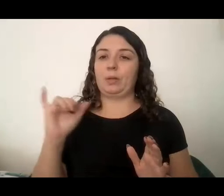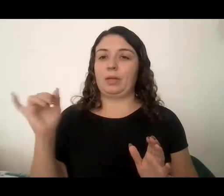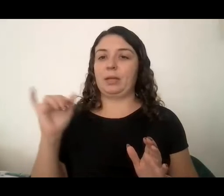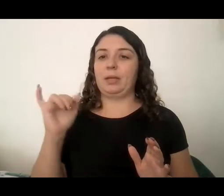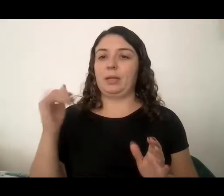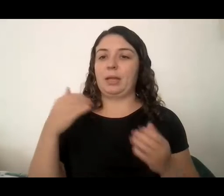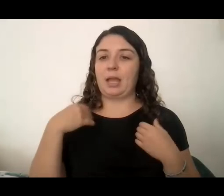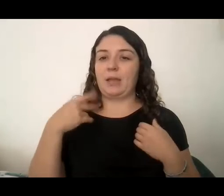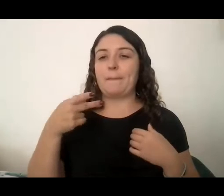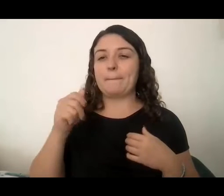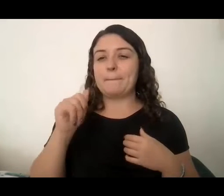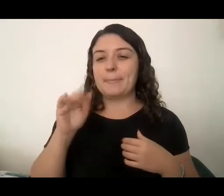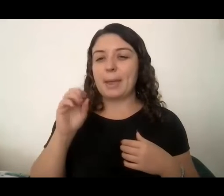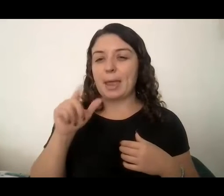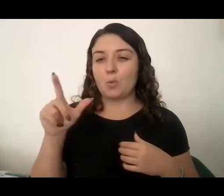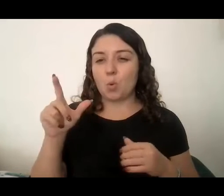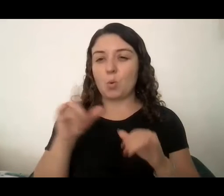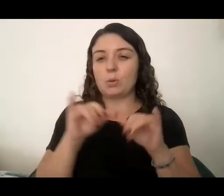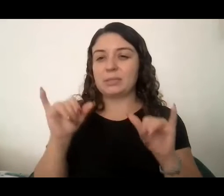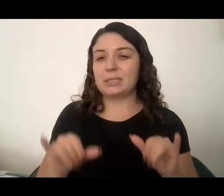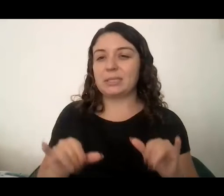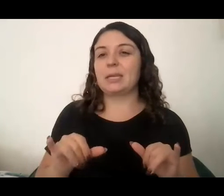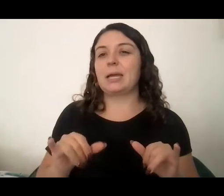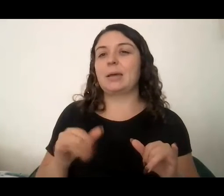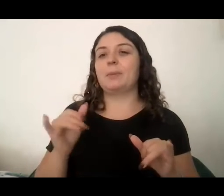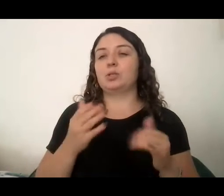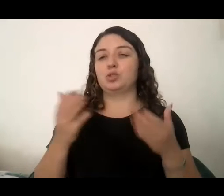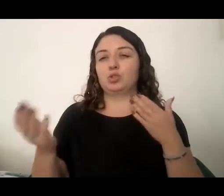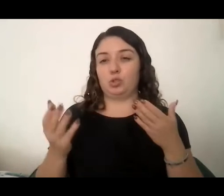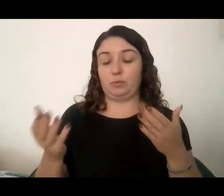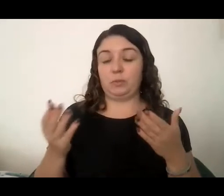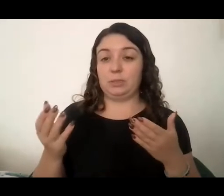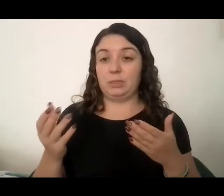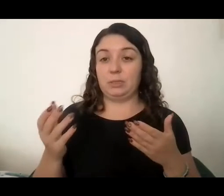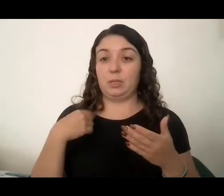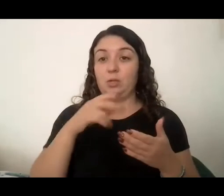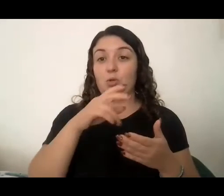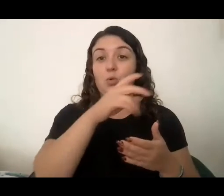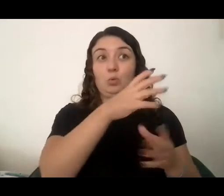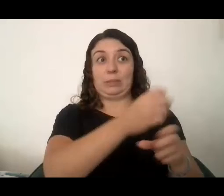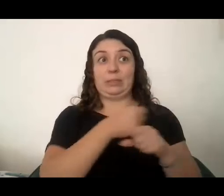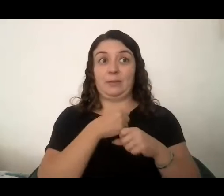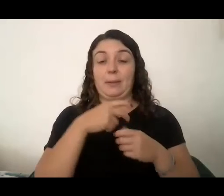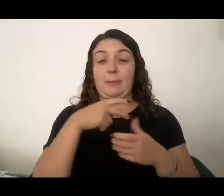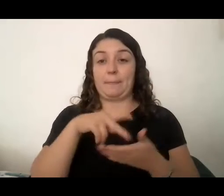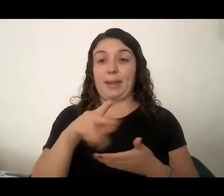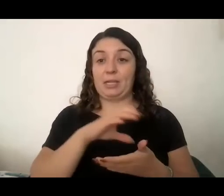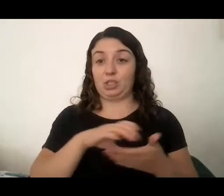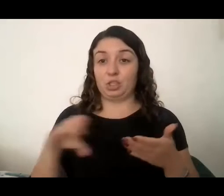a payroll system or a payroll service, and you are taking a paycheck from that payroll service,